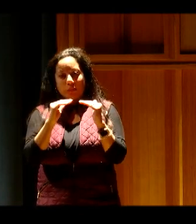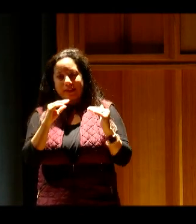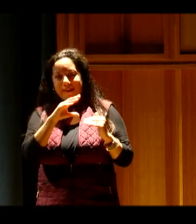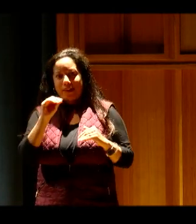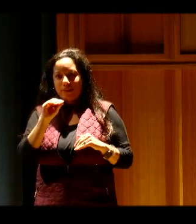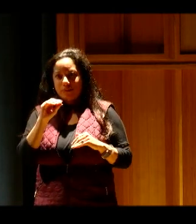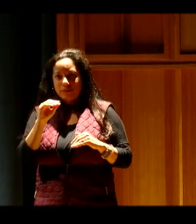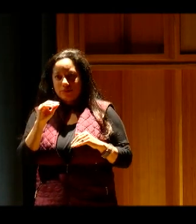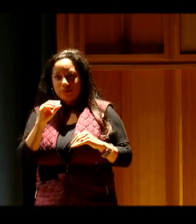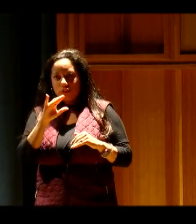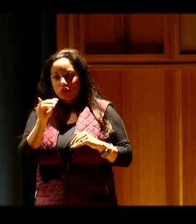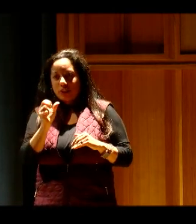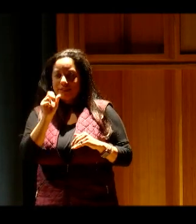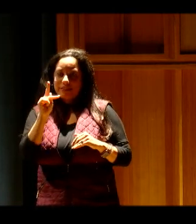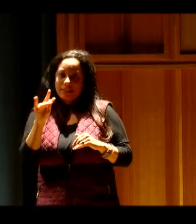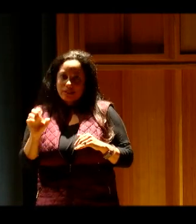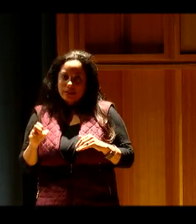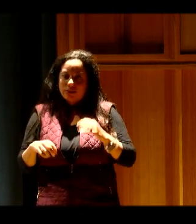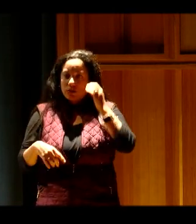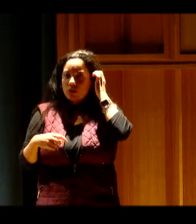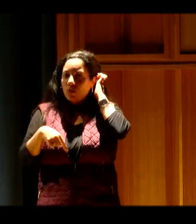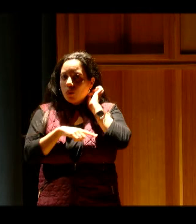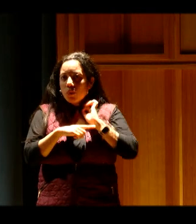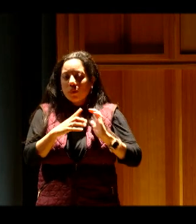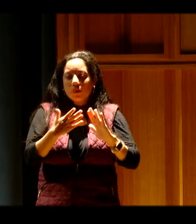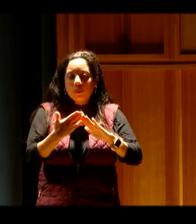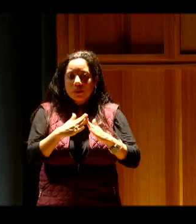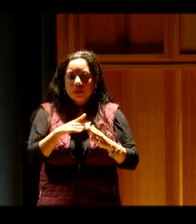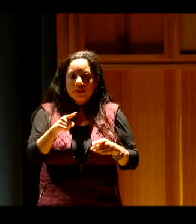We heard that communities that are on the front lines of climate impacts